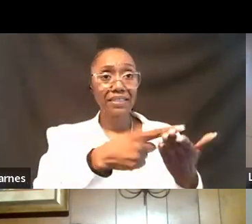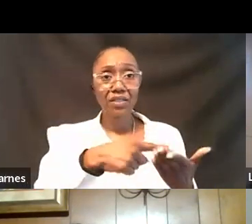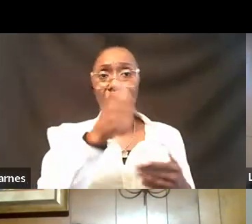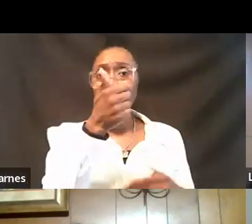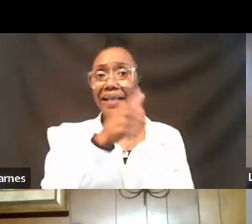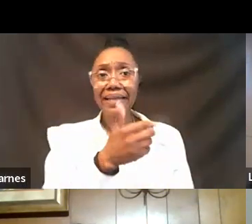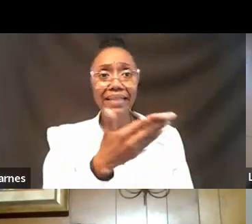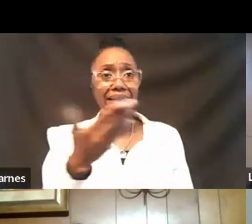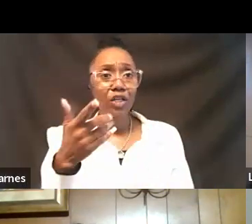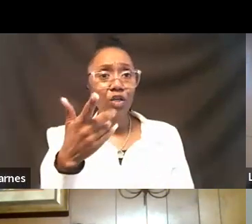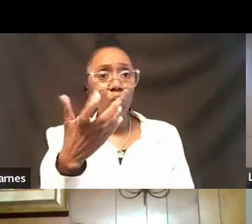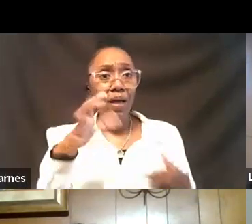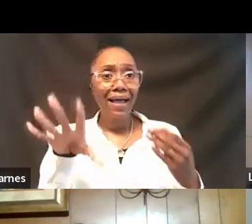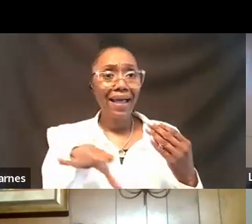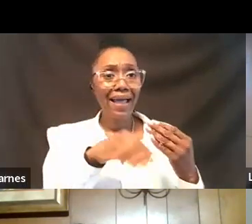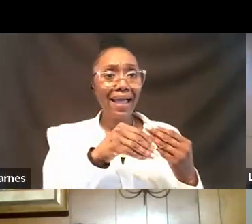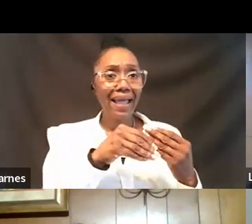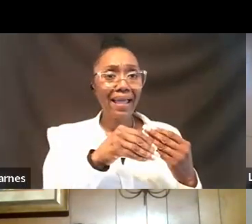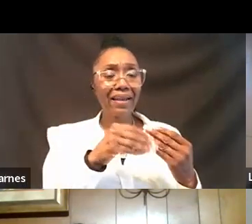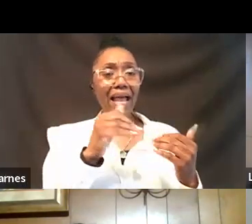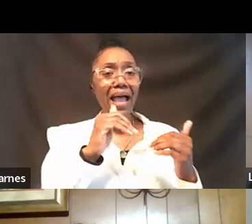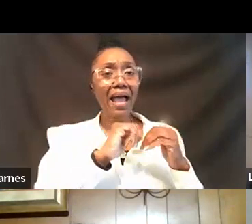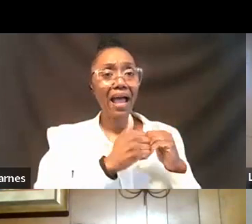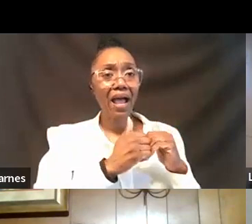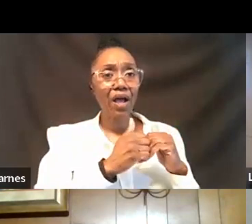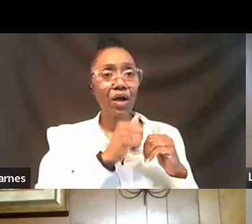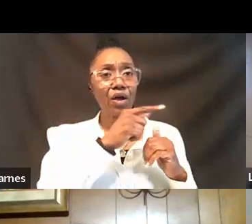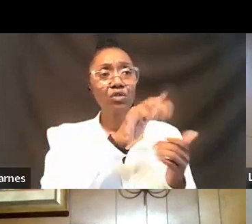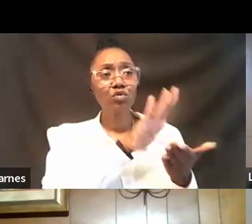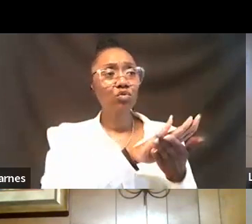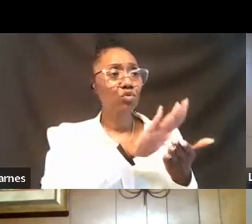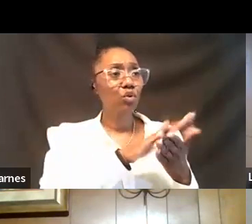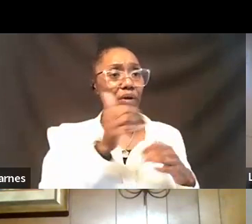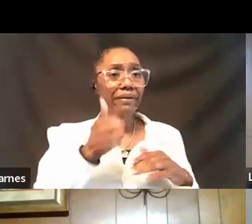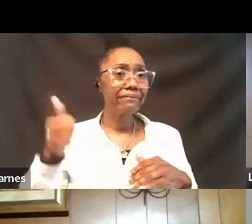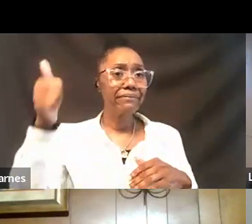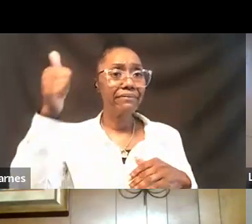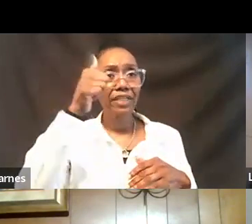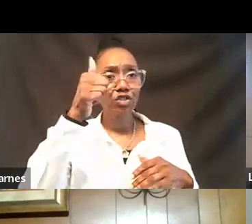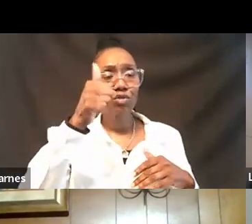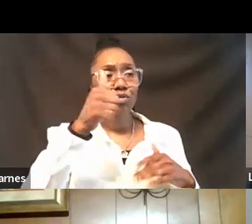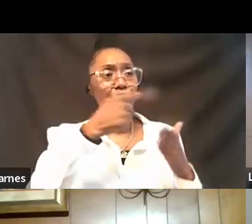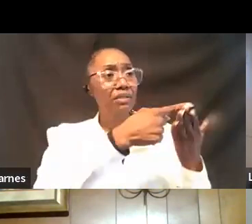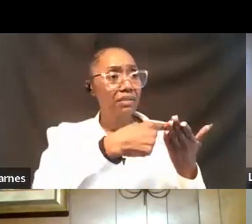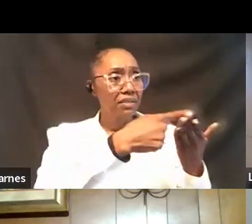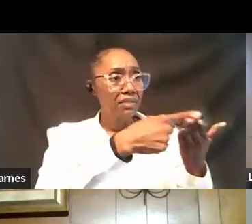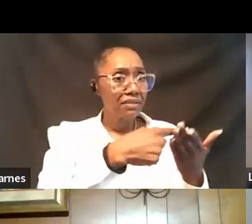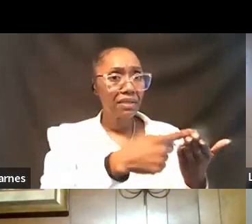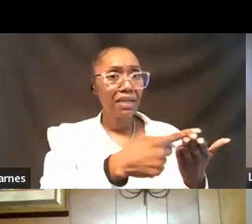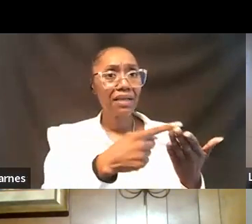Else that you wanna add in terms of interacting with. School officials or Sort of, you know, other.